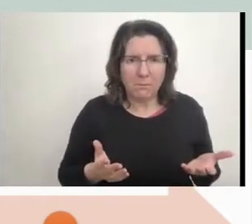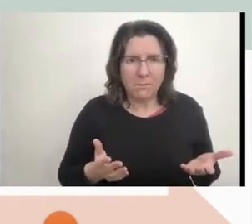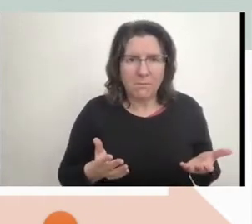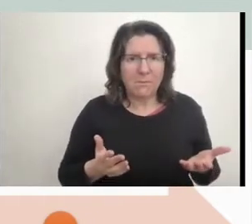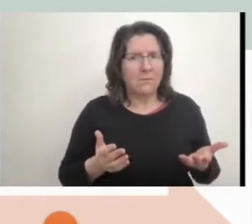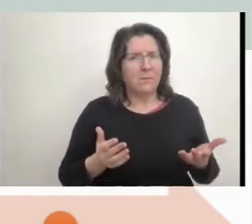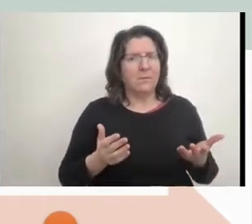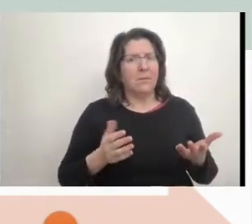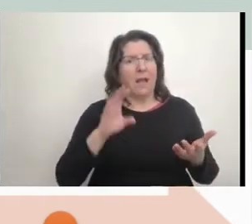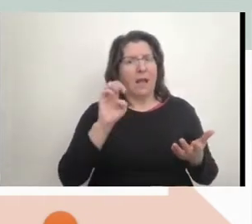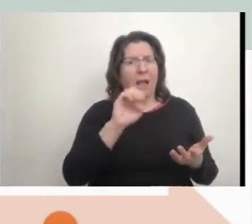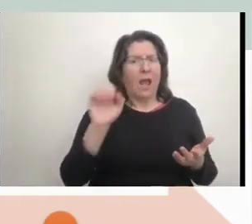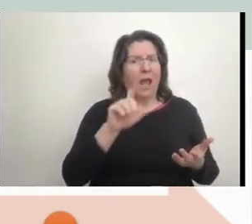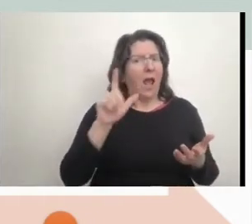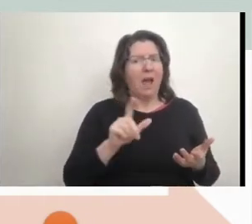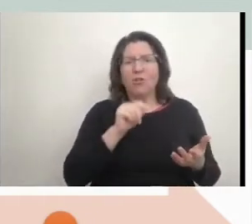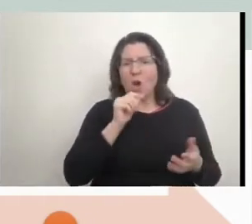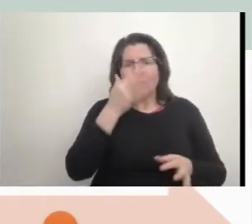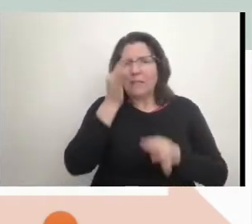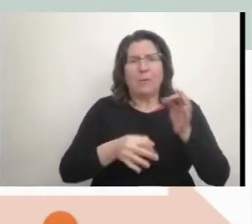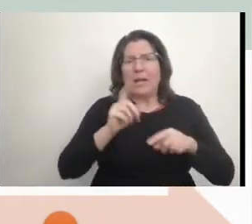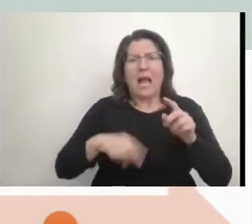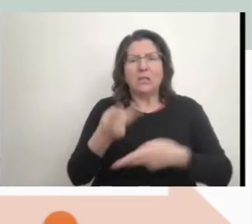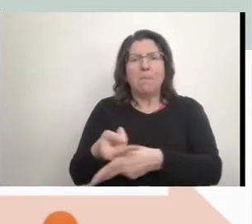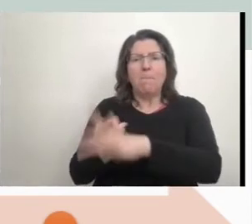it's not that simple!